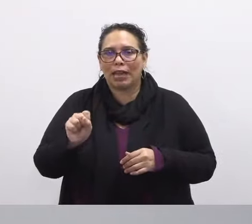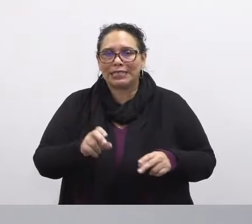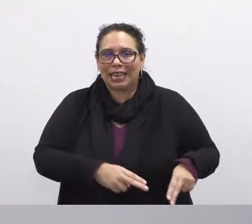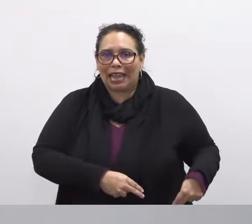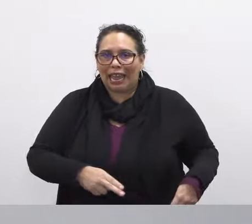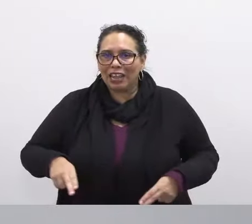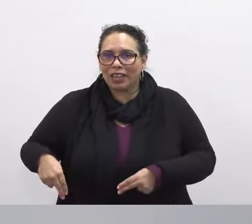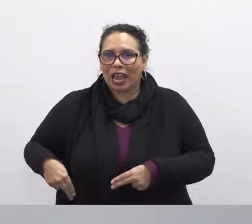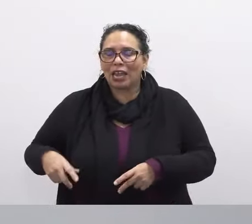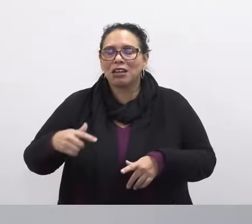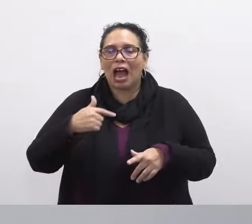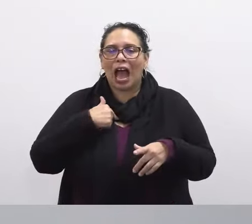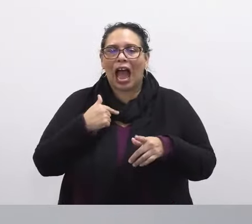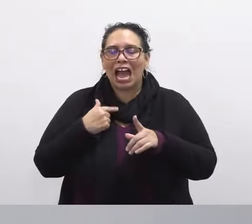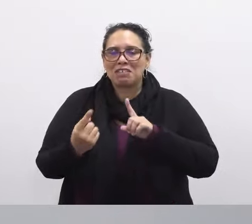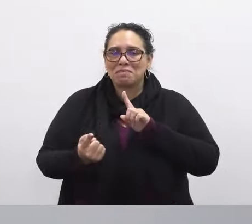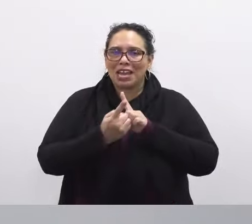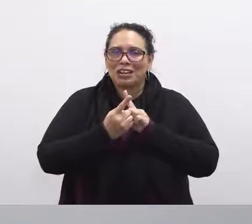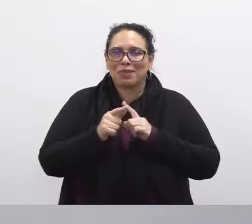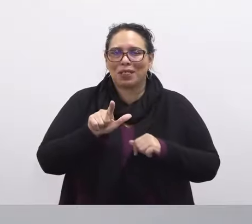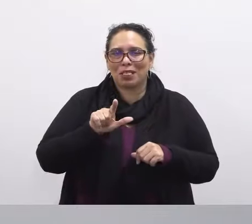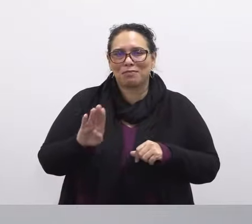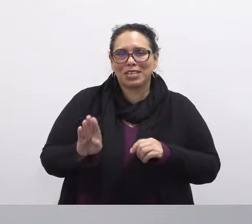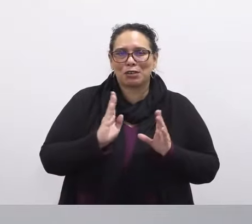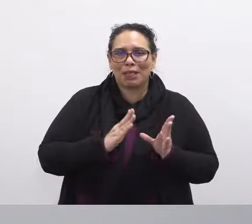I met him on the Long Beach Planning Commission a long time ago.